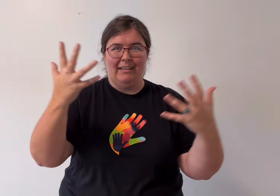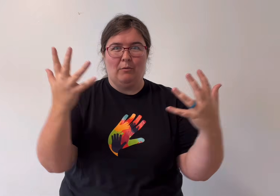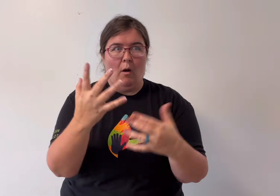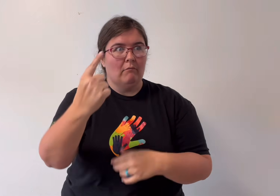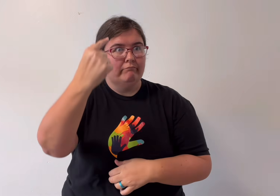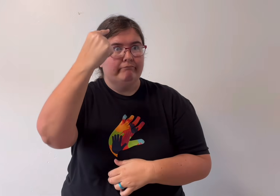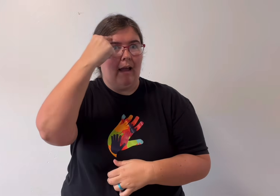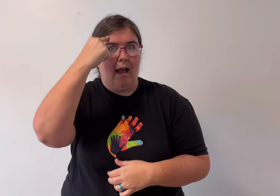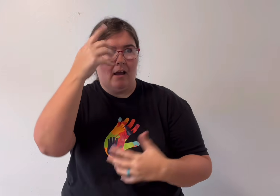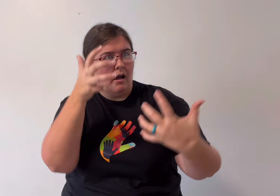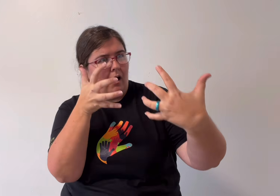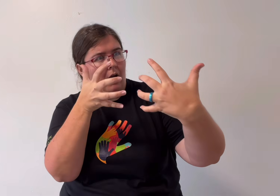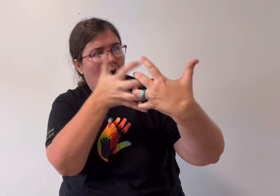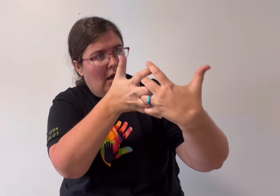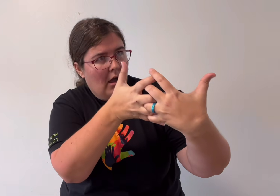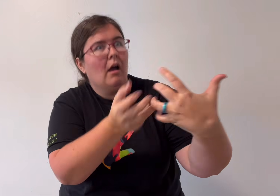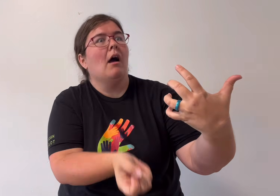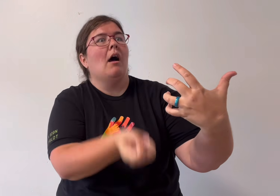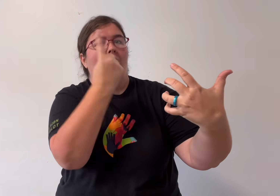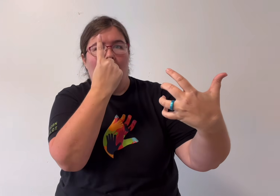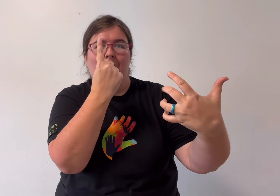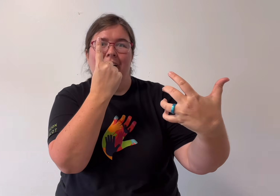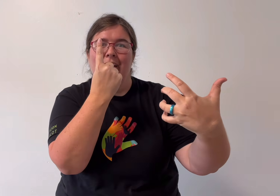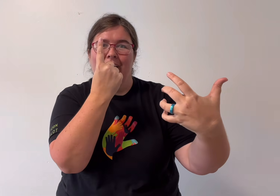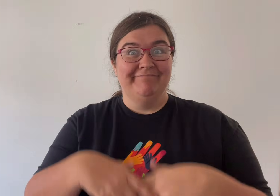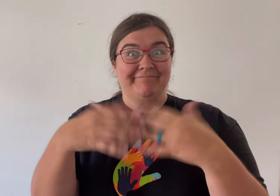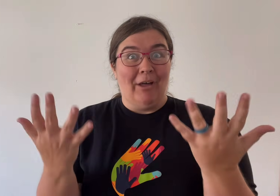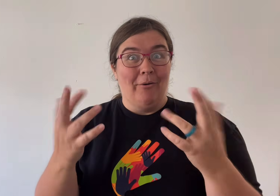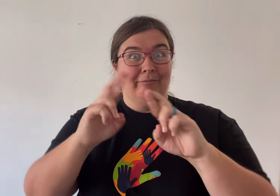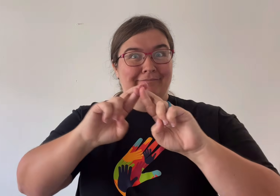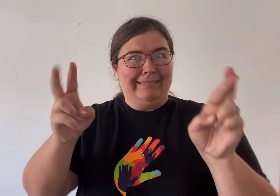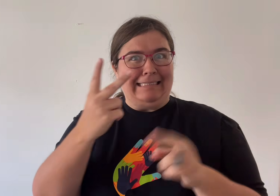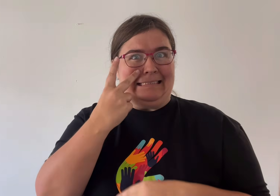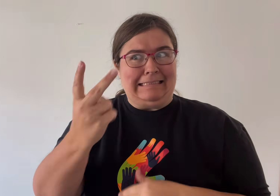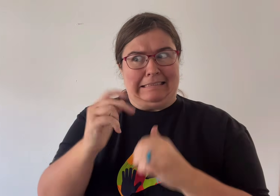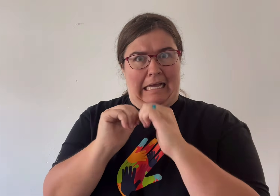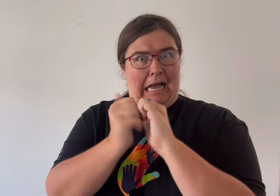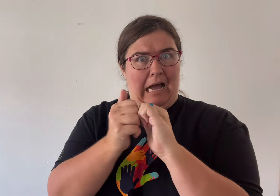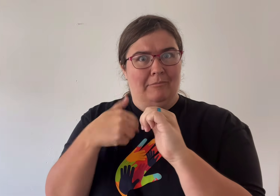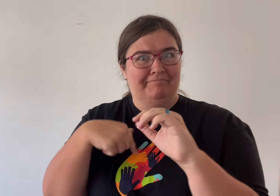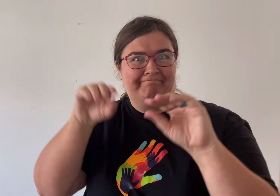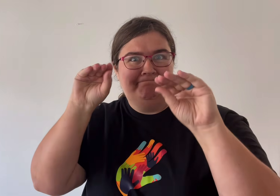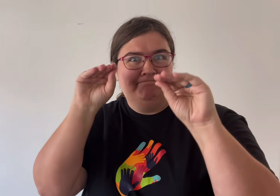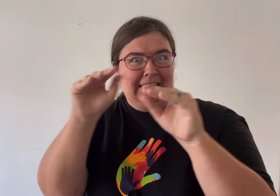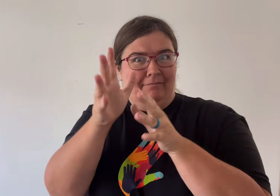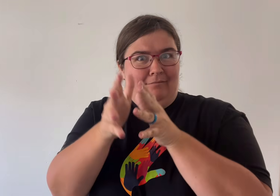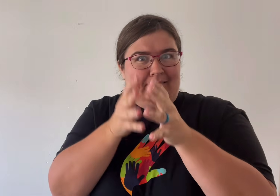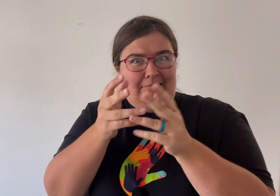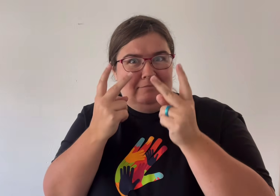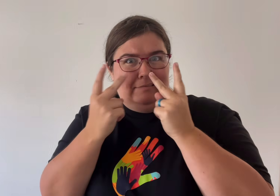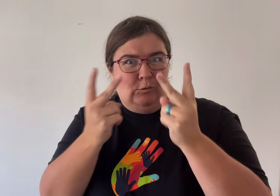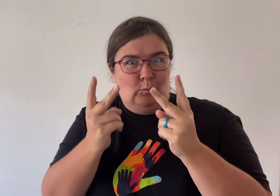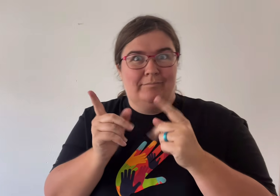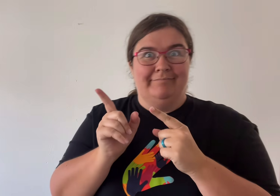to see what approach is the best fit for how their brain works. So, are you ready to see how I teach ASL visually?